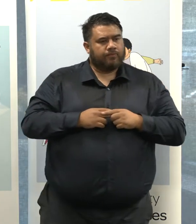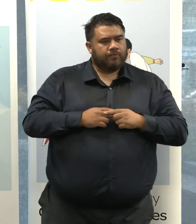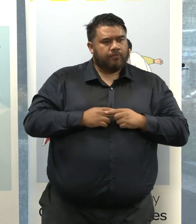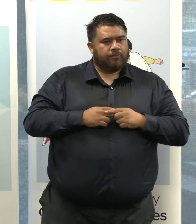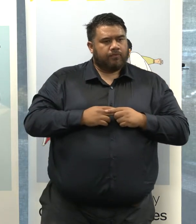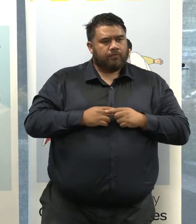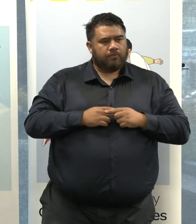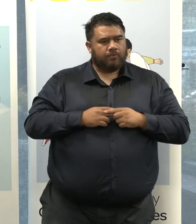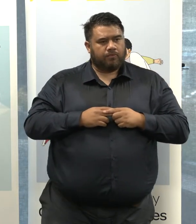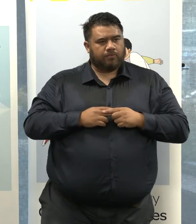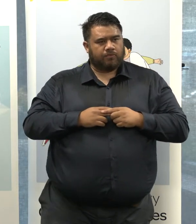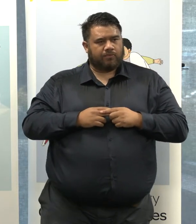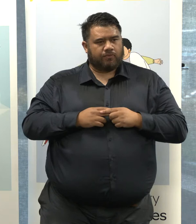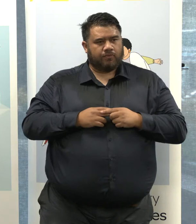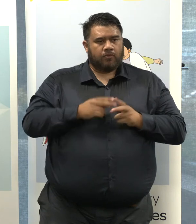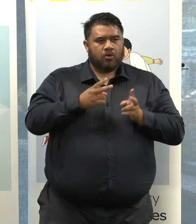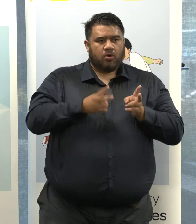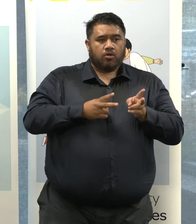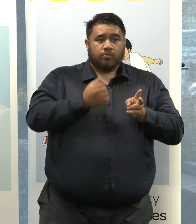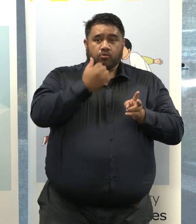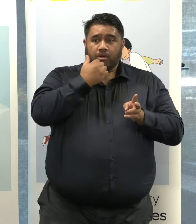public health units that we